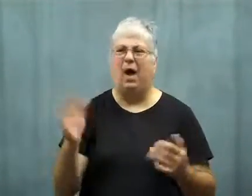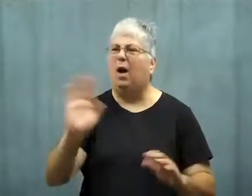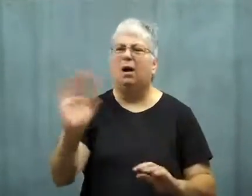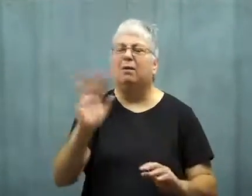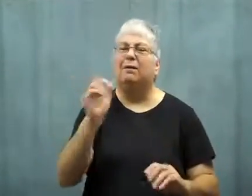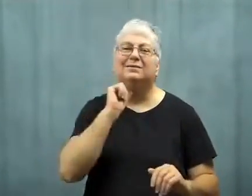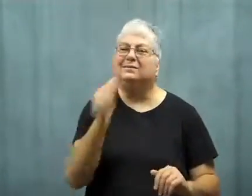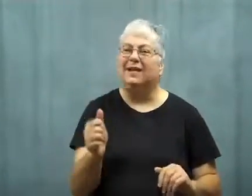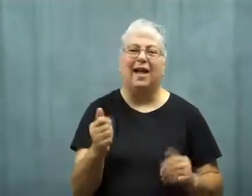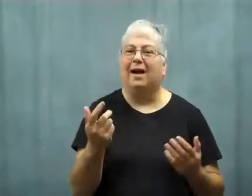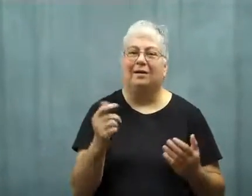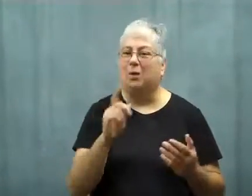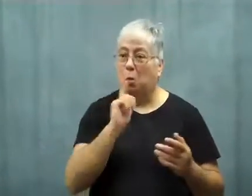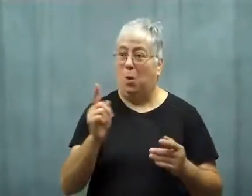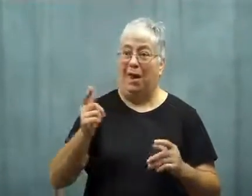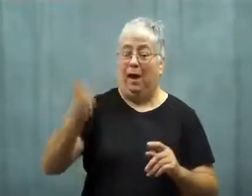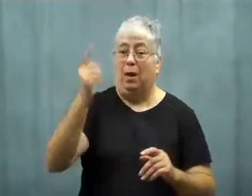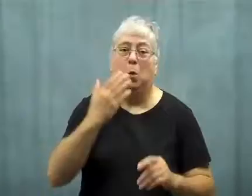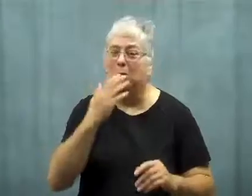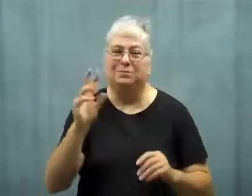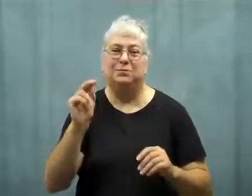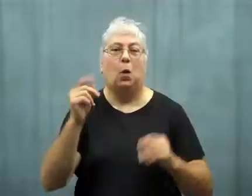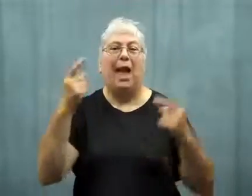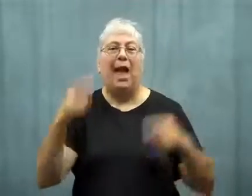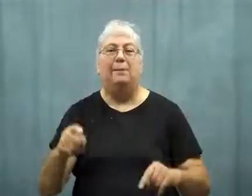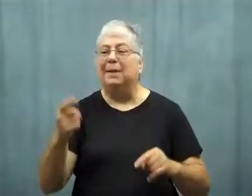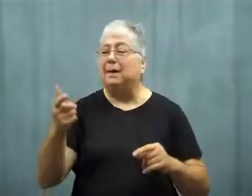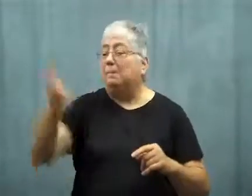but now he says they were not accidentally shot.